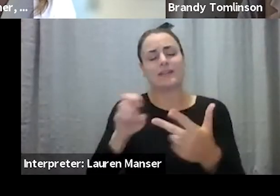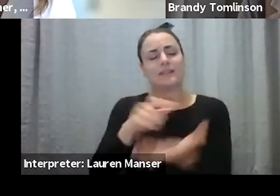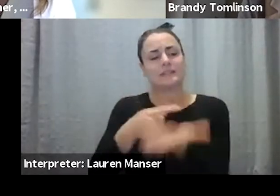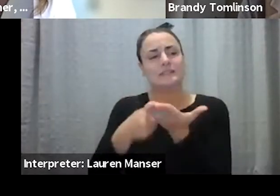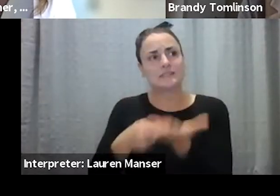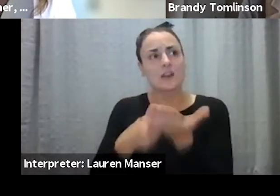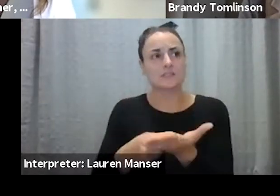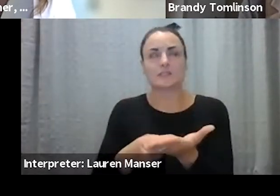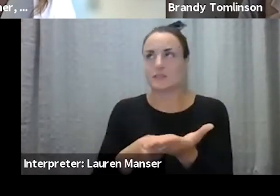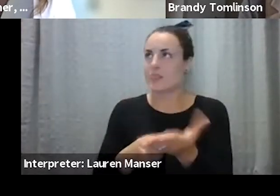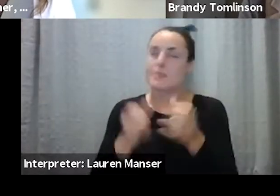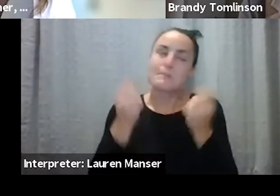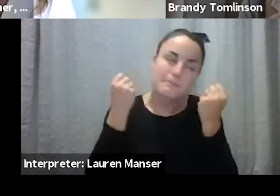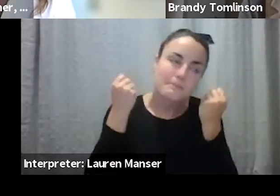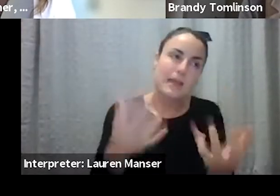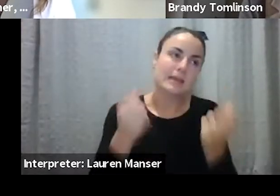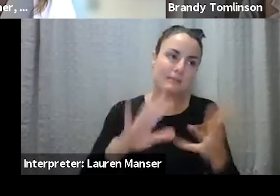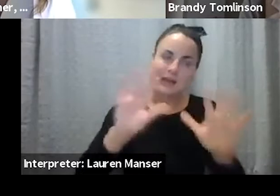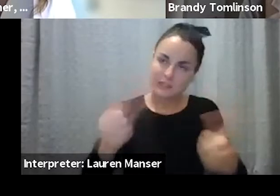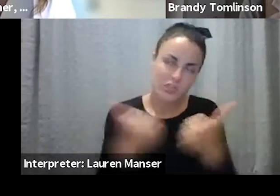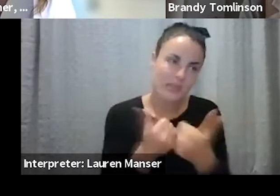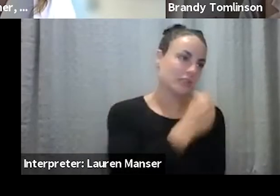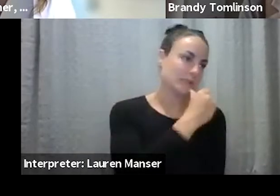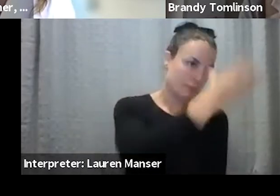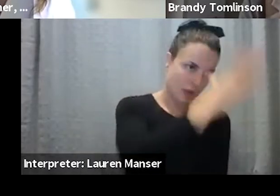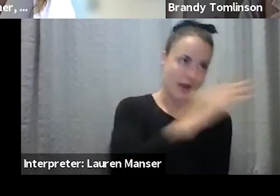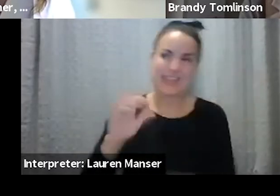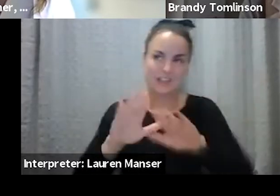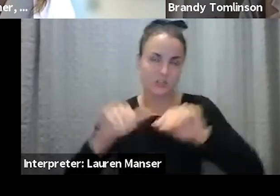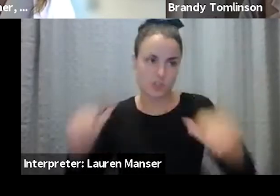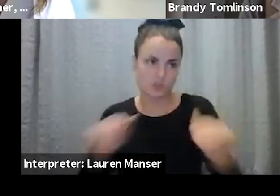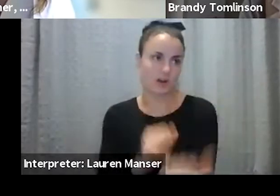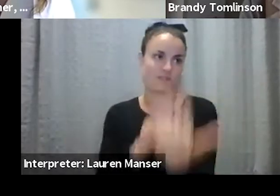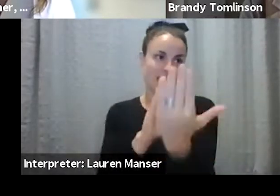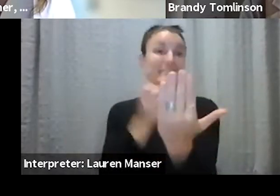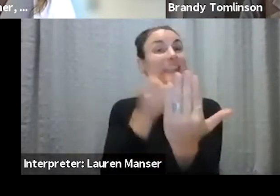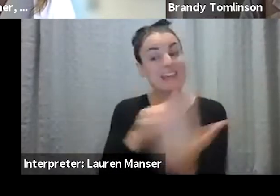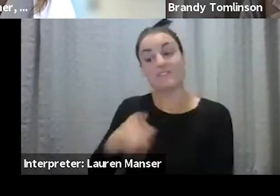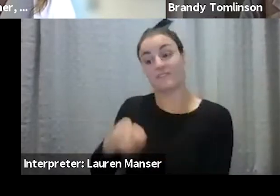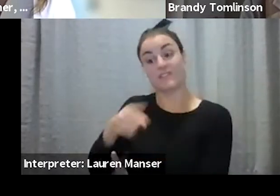and children in particular, are facing if that child has a non-obvious disability.